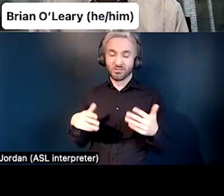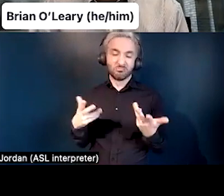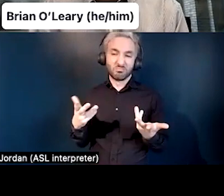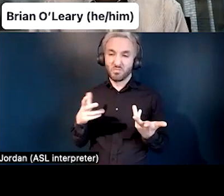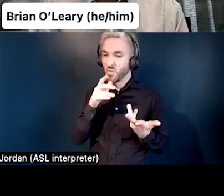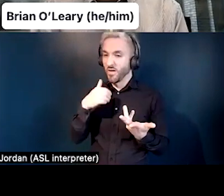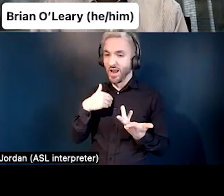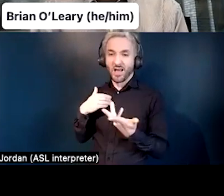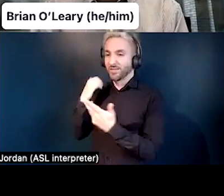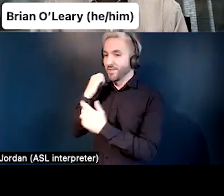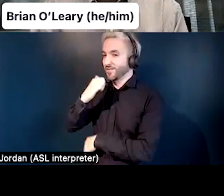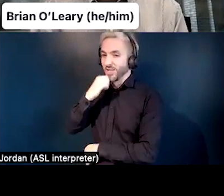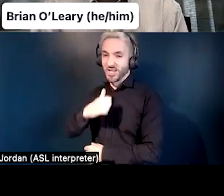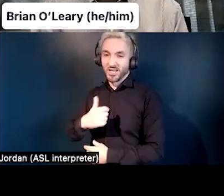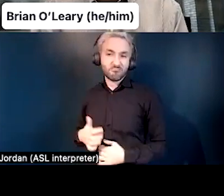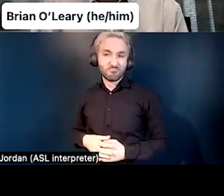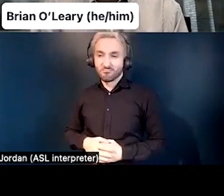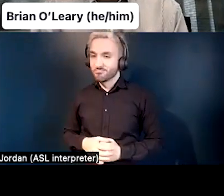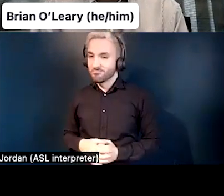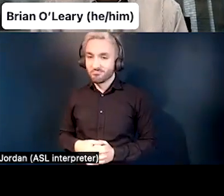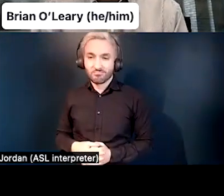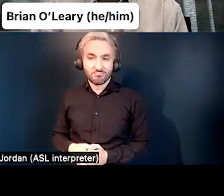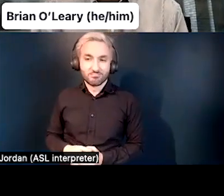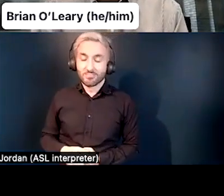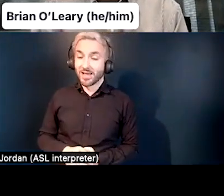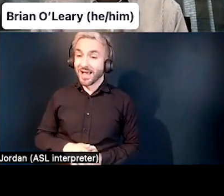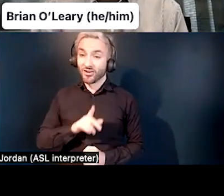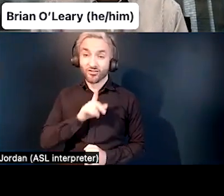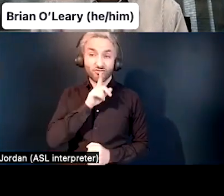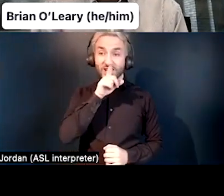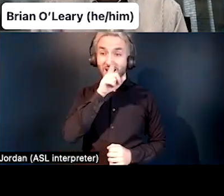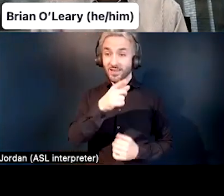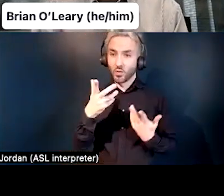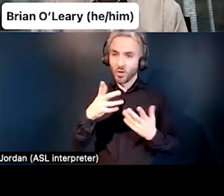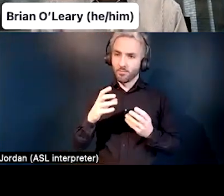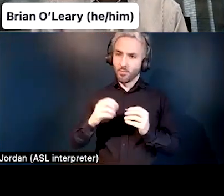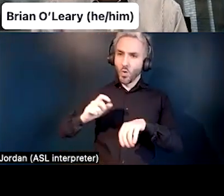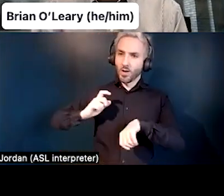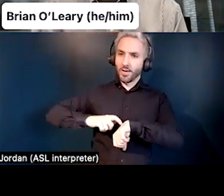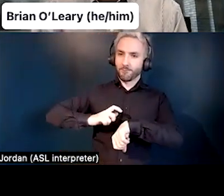And the reality is that more timely two-way communication is an investment. It's an investment